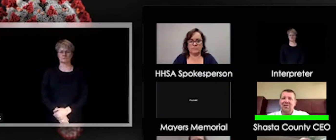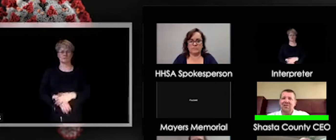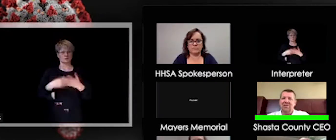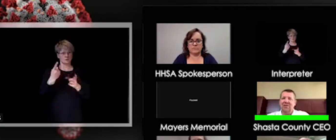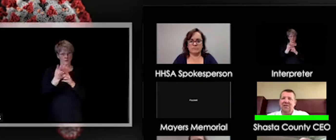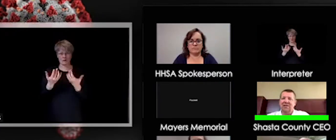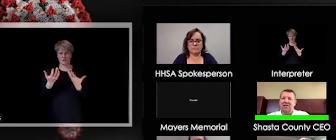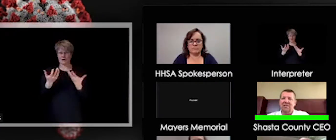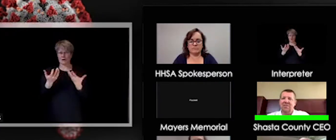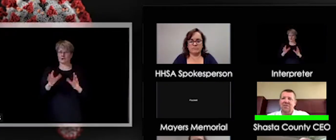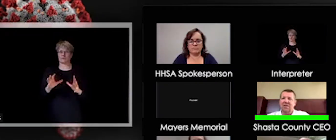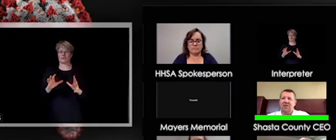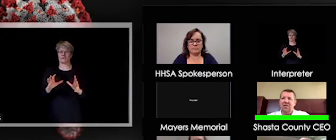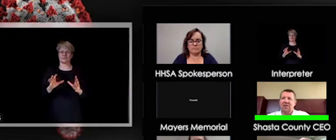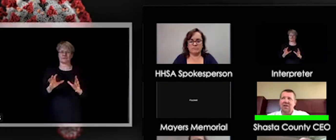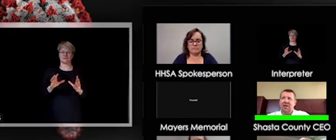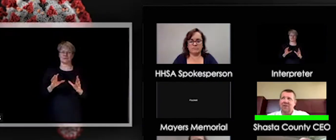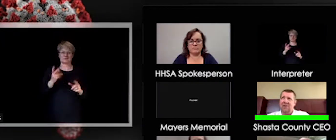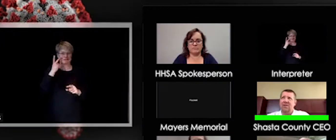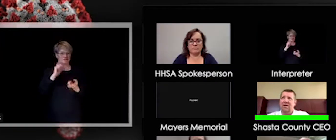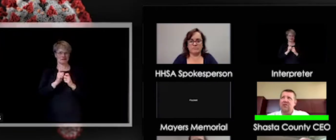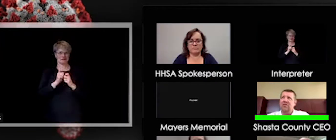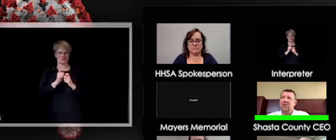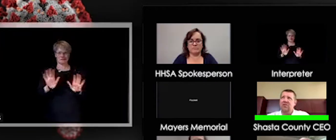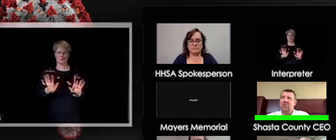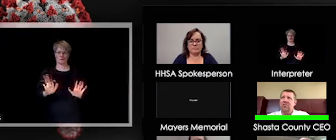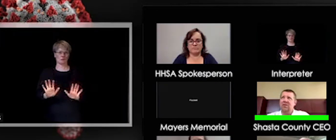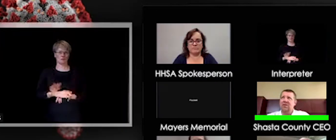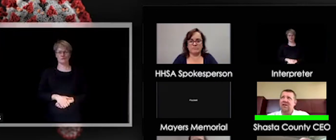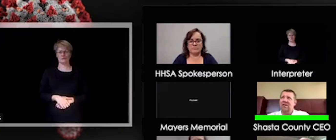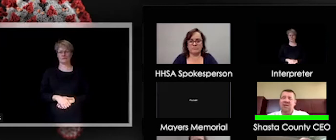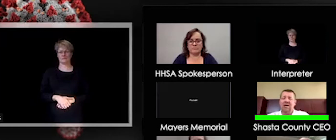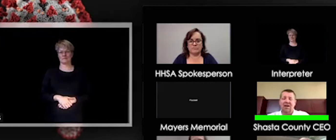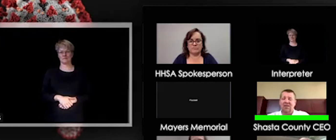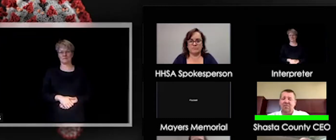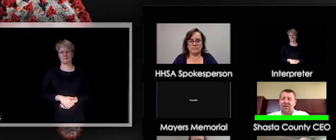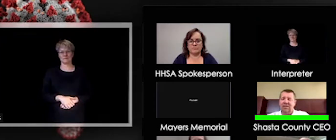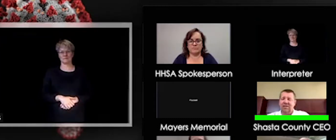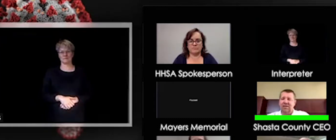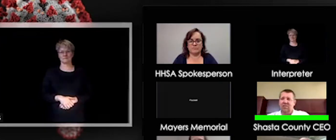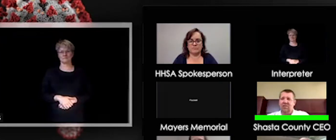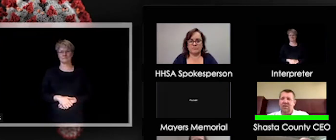we certainly have everybody doing what they need to. We had a really successful board